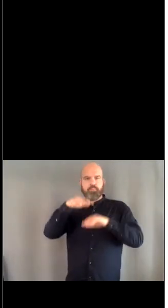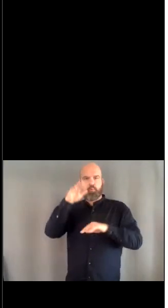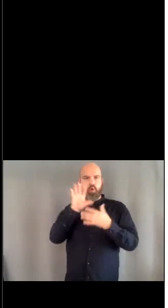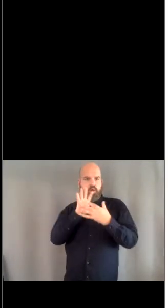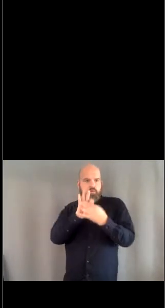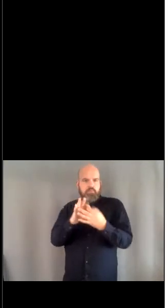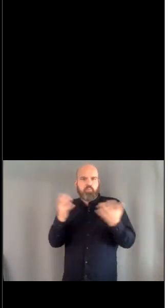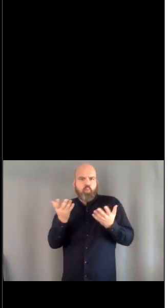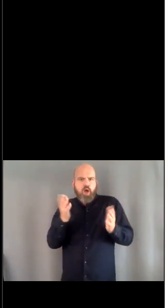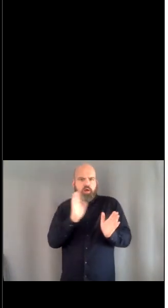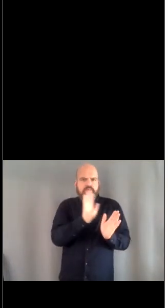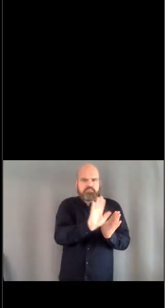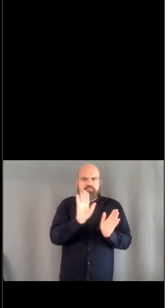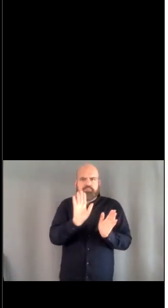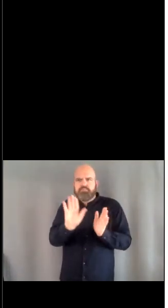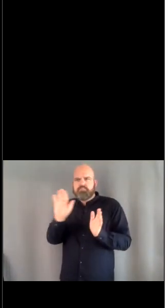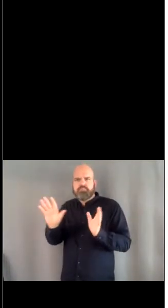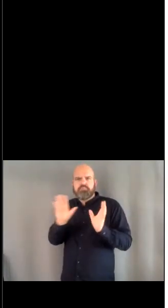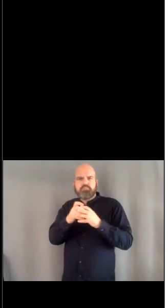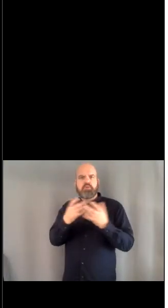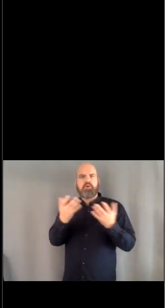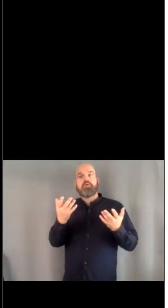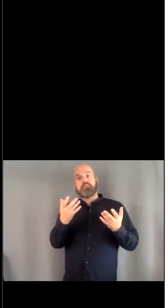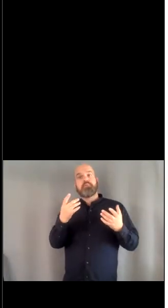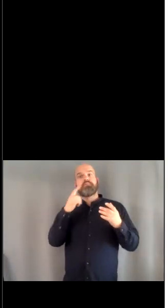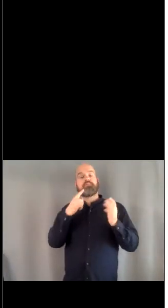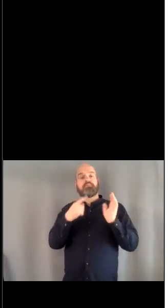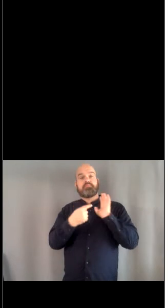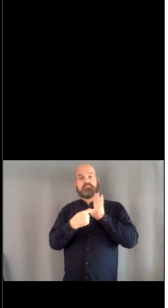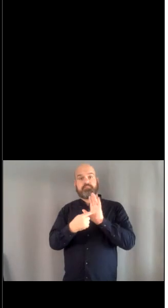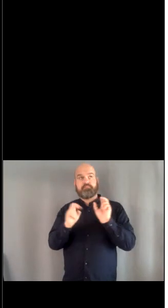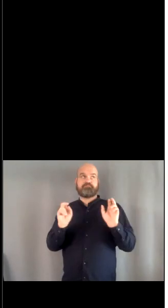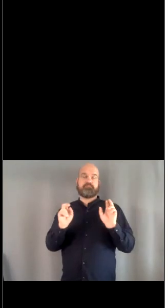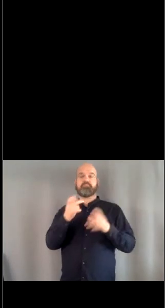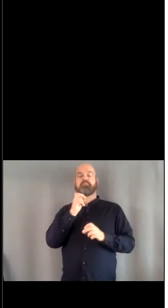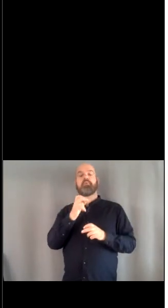from a disability lens, especially women with disabilities have